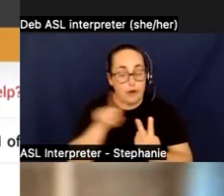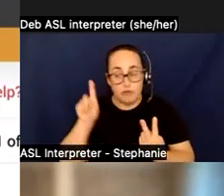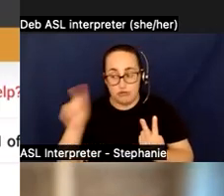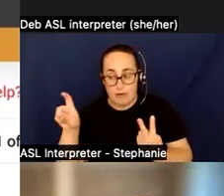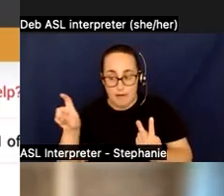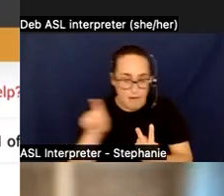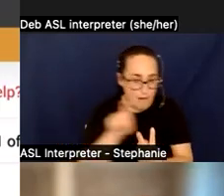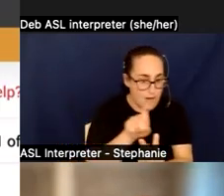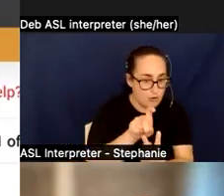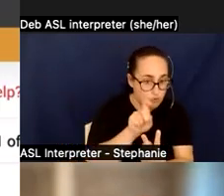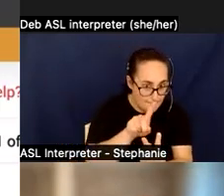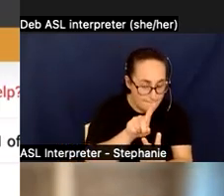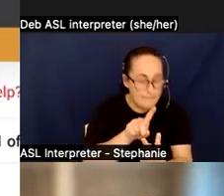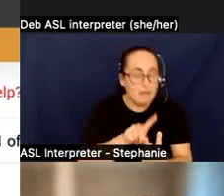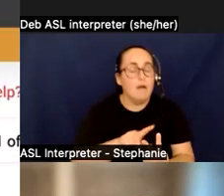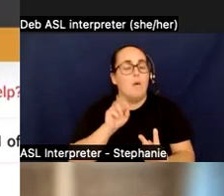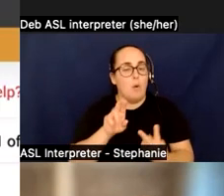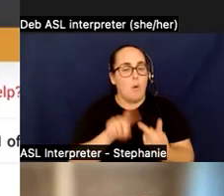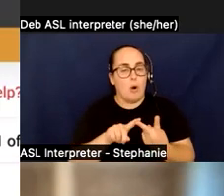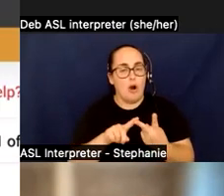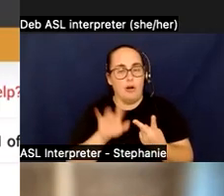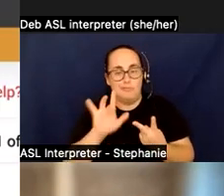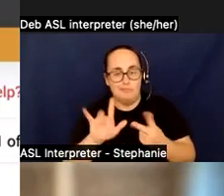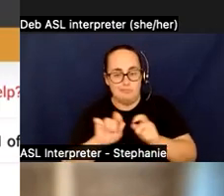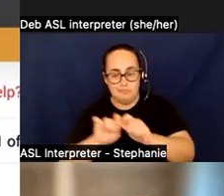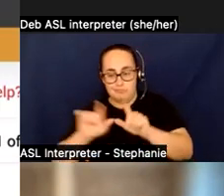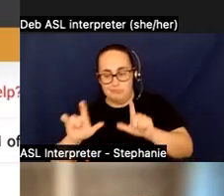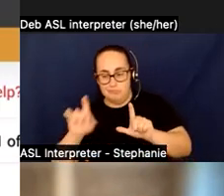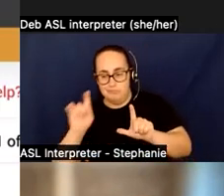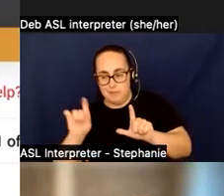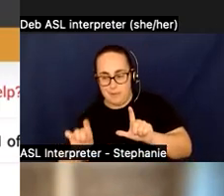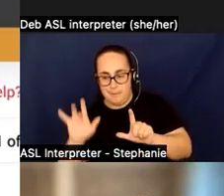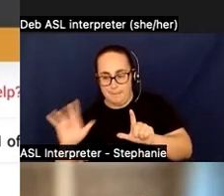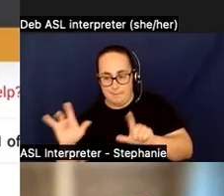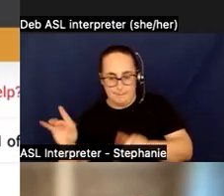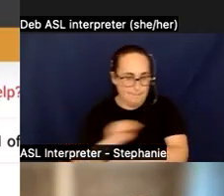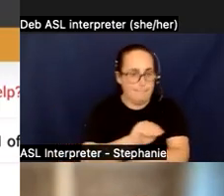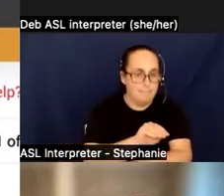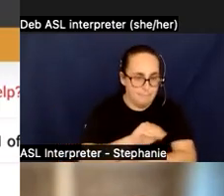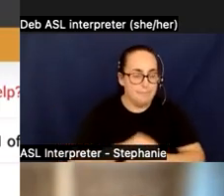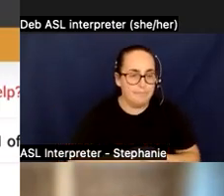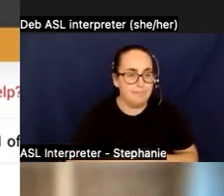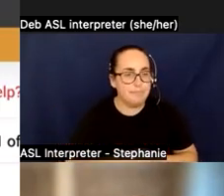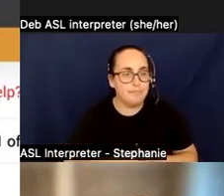this field, and then same thing again we have this little delete option. If you put the wrong thing.